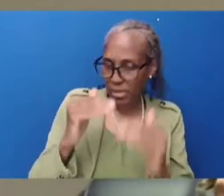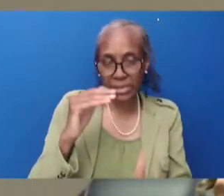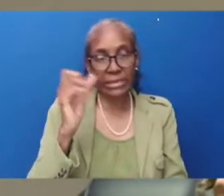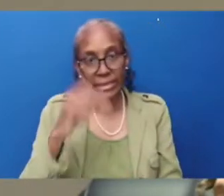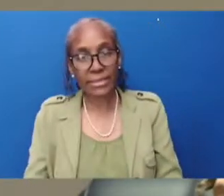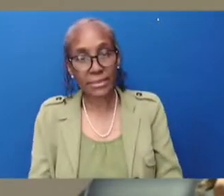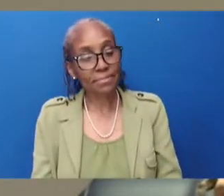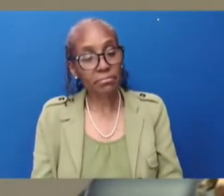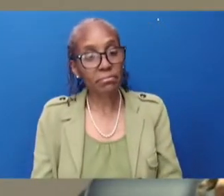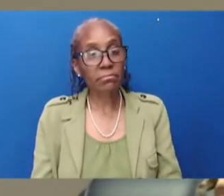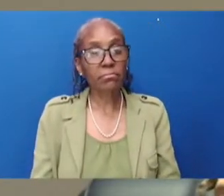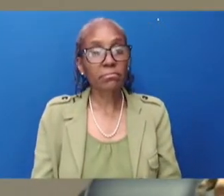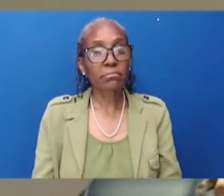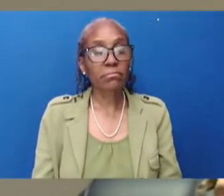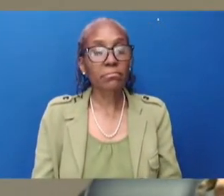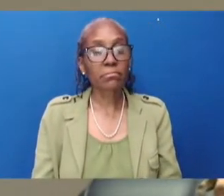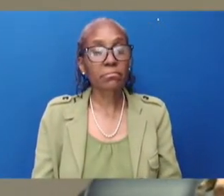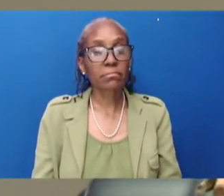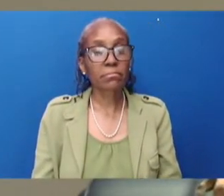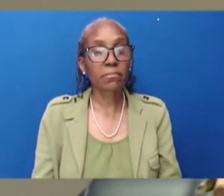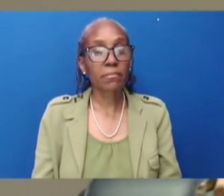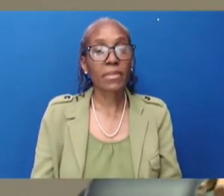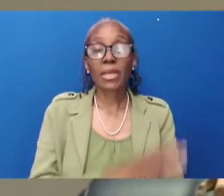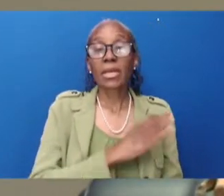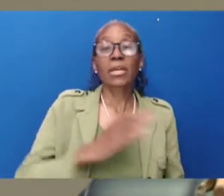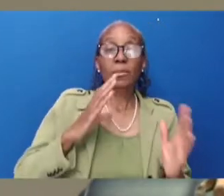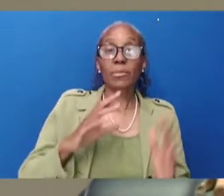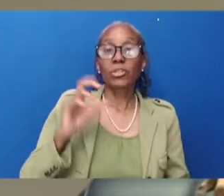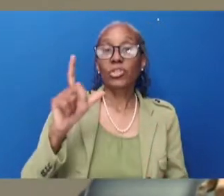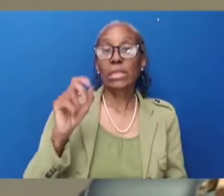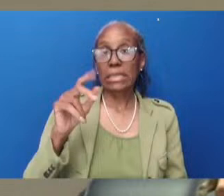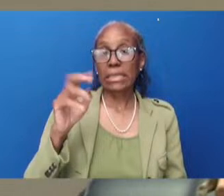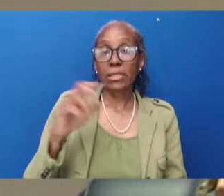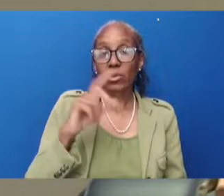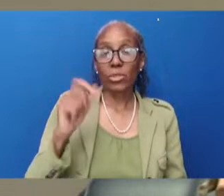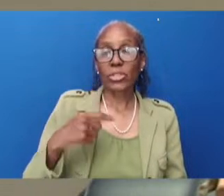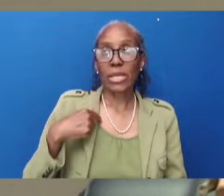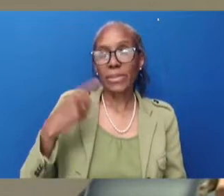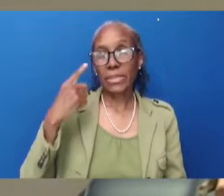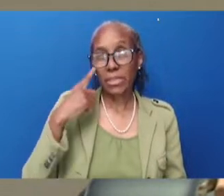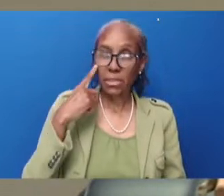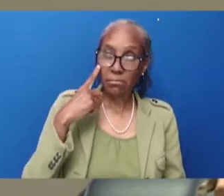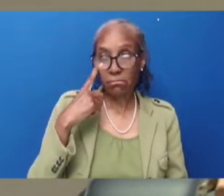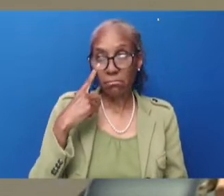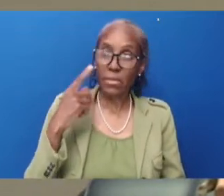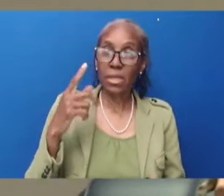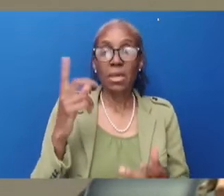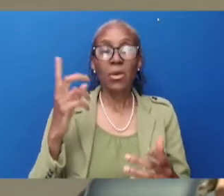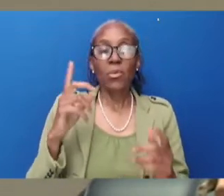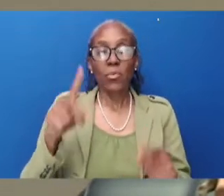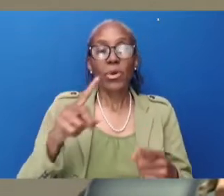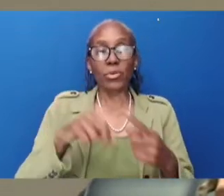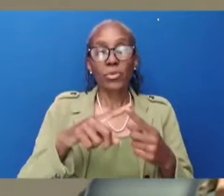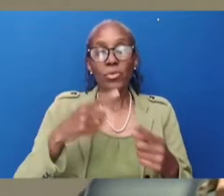EVEN THE MONEY COMING OUT OF